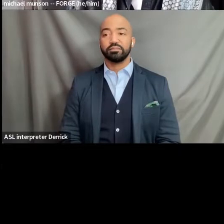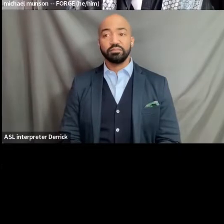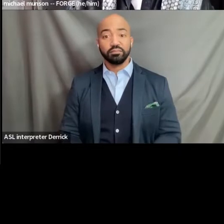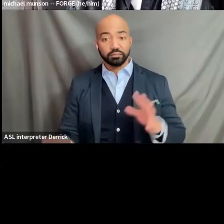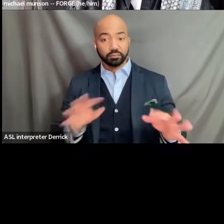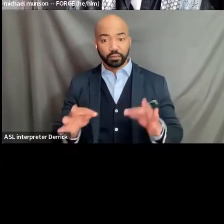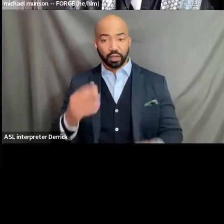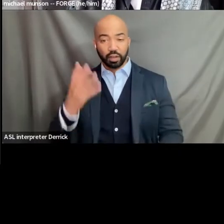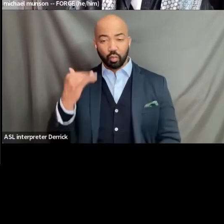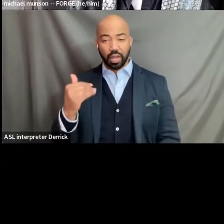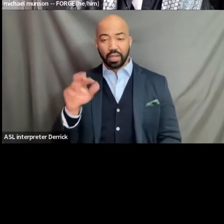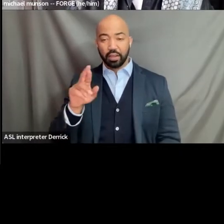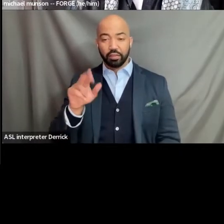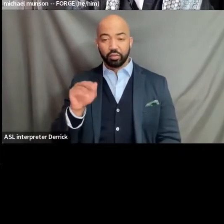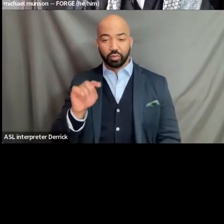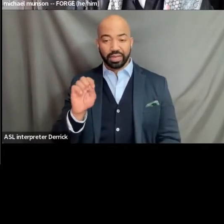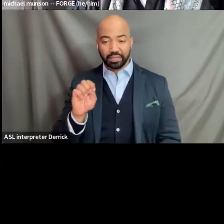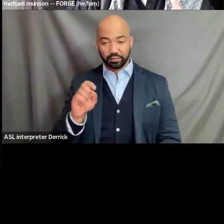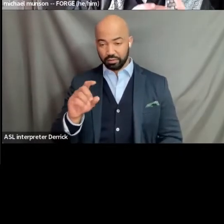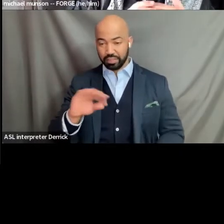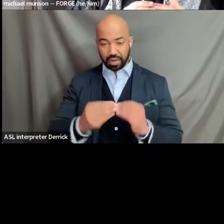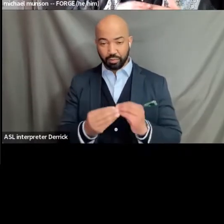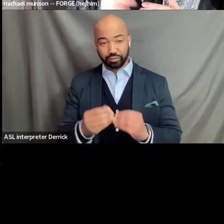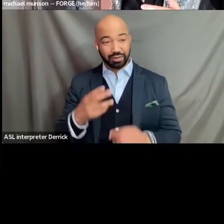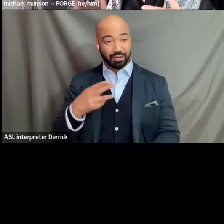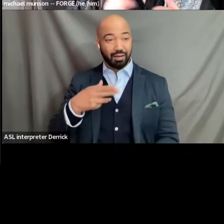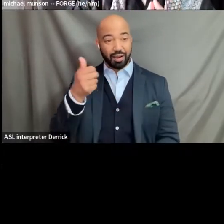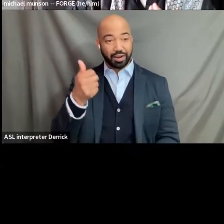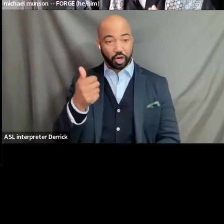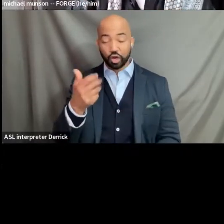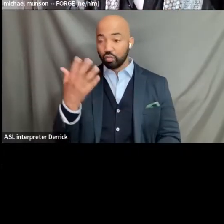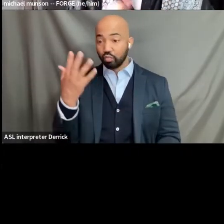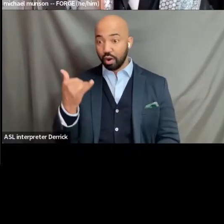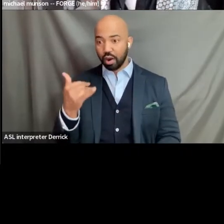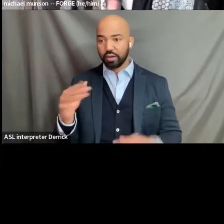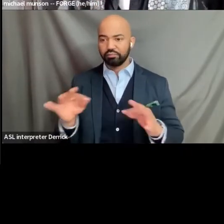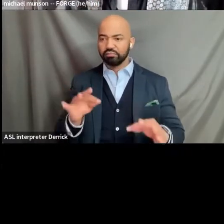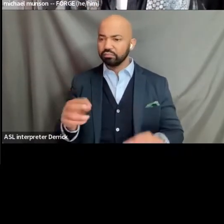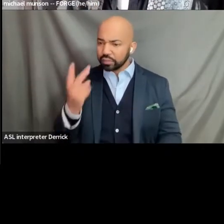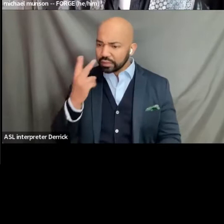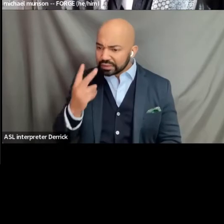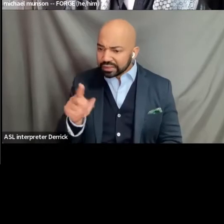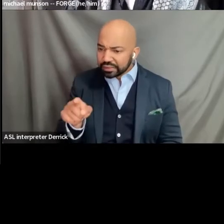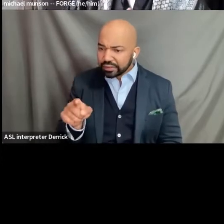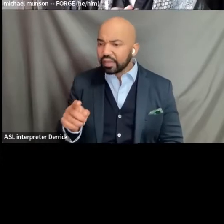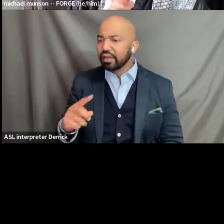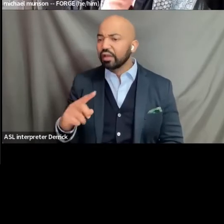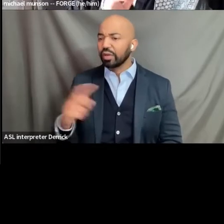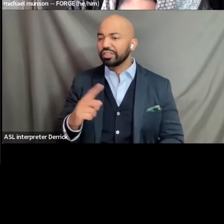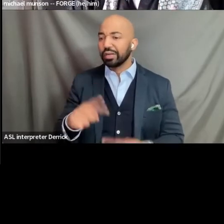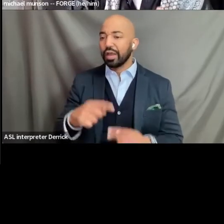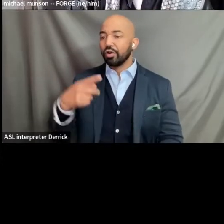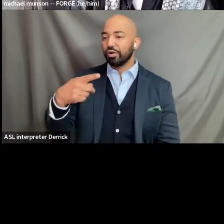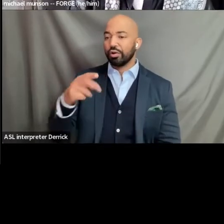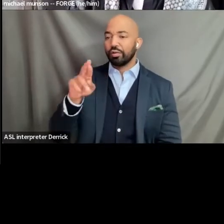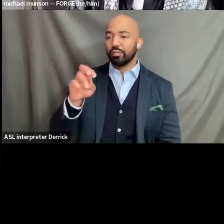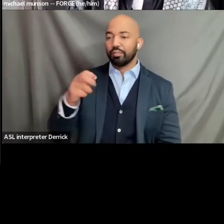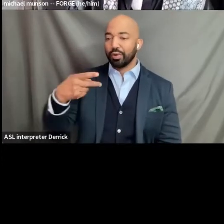might be a little bit higher. And I see that somebody's asking about PrEP and let's talk about that in a second as well. The rates might be higher